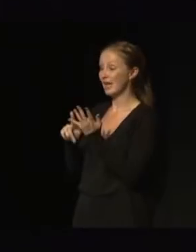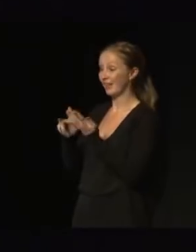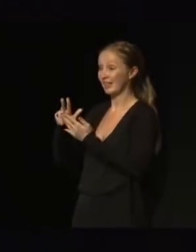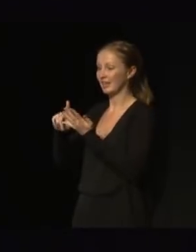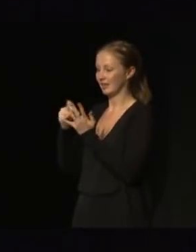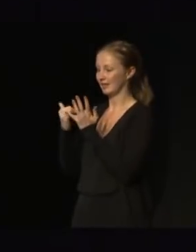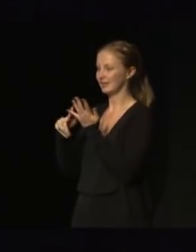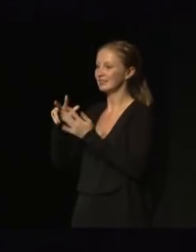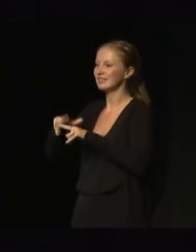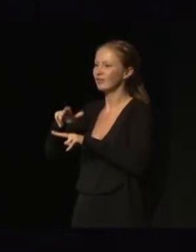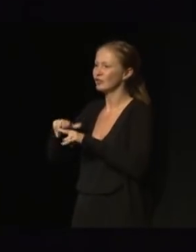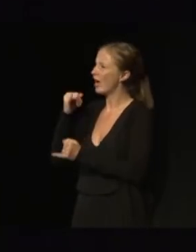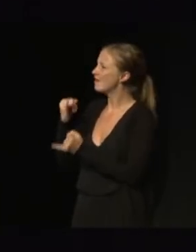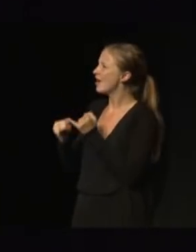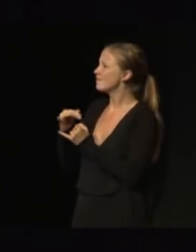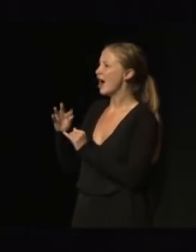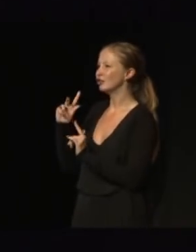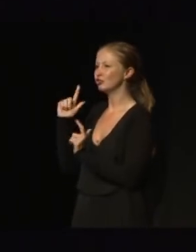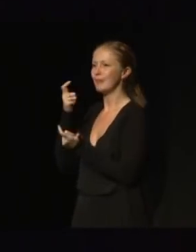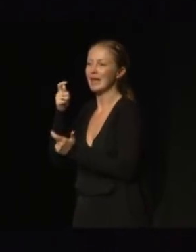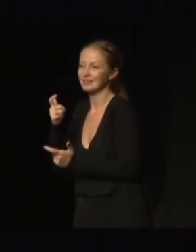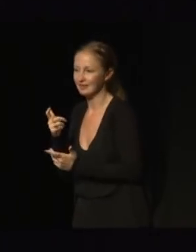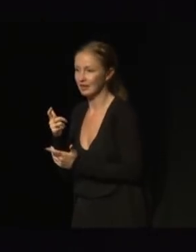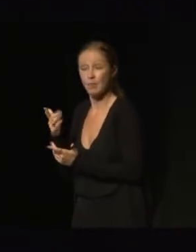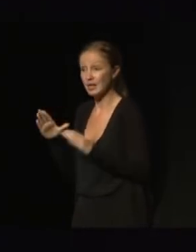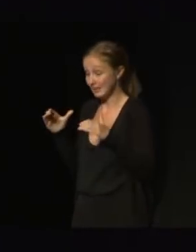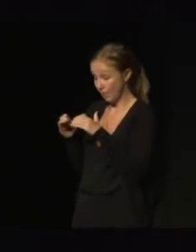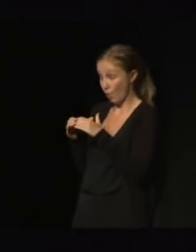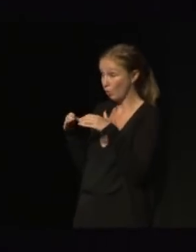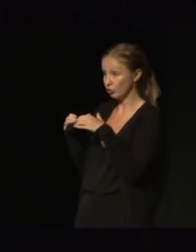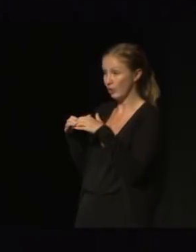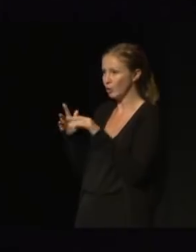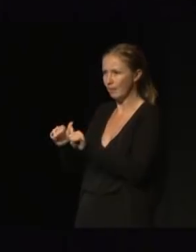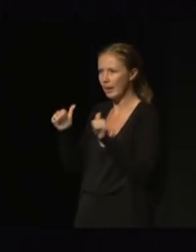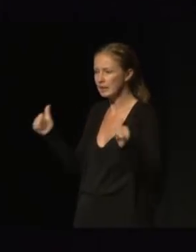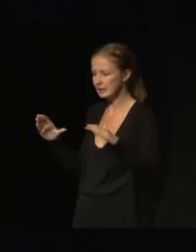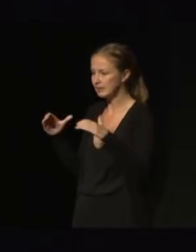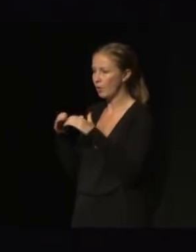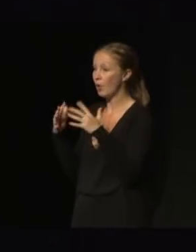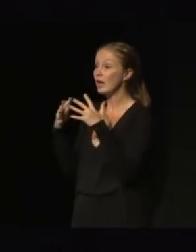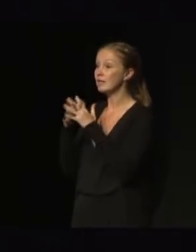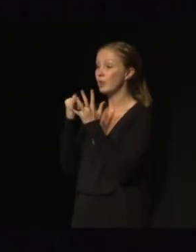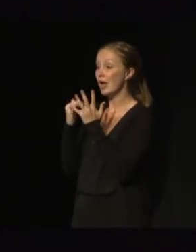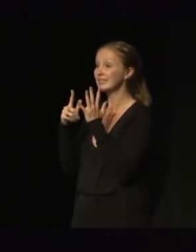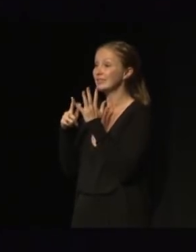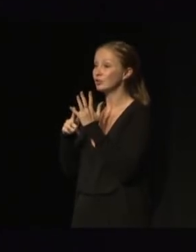It's interesting to note that they're a very small group. The suffragettes, the WSPU, is run by Emmeline and Christabel Pankhurst.